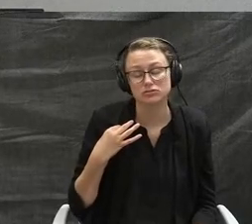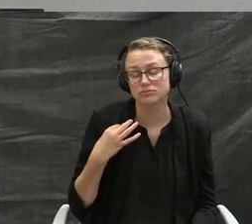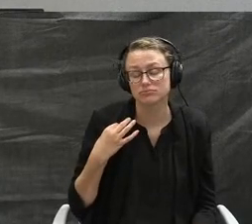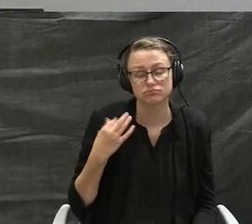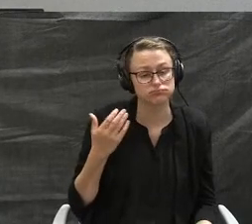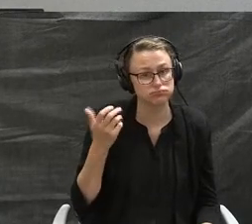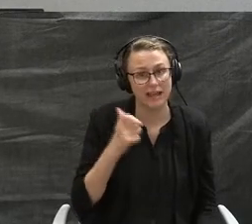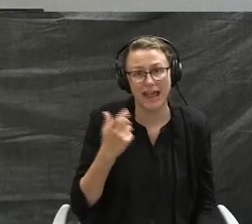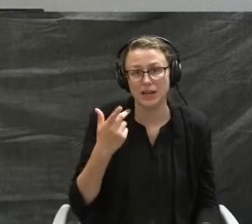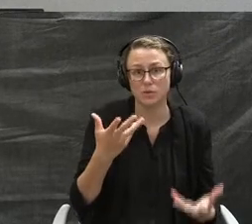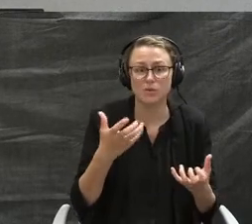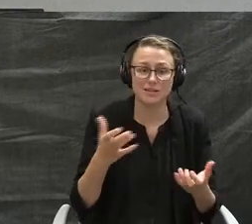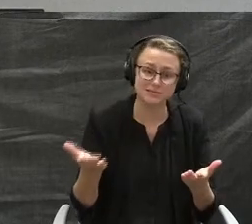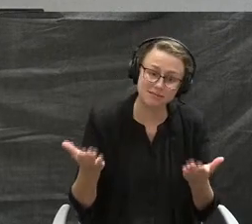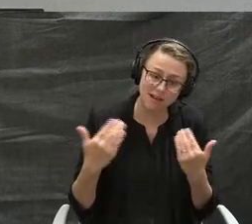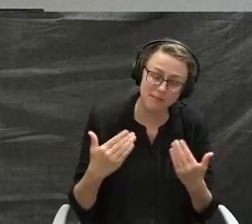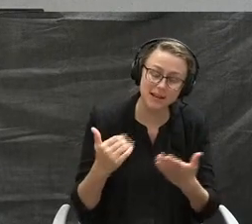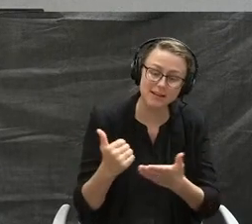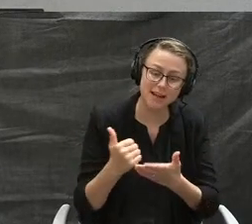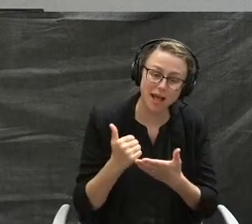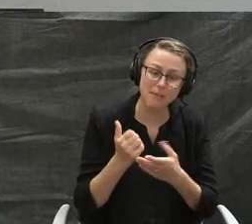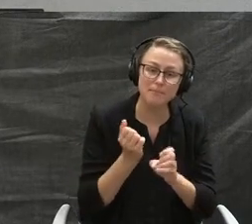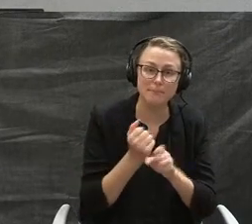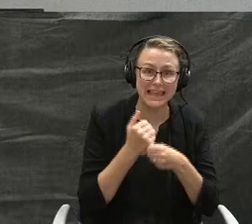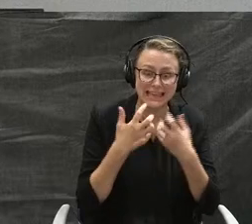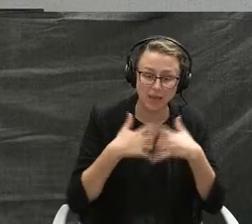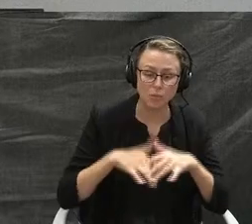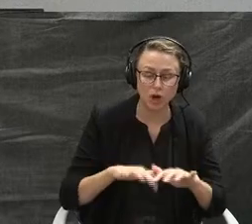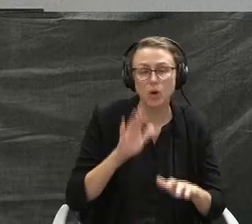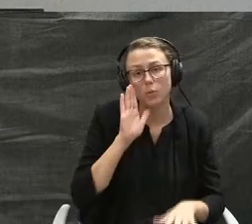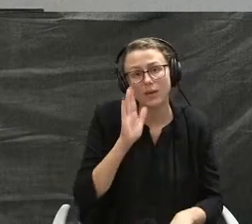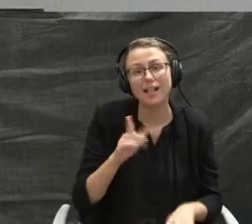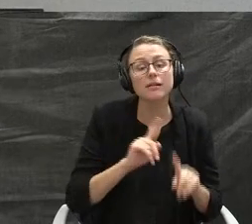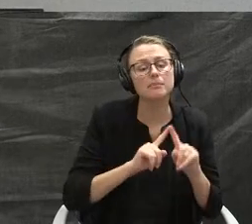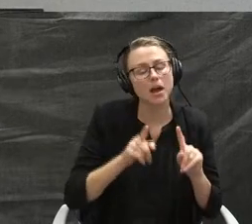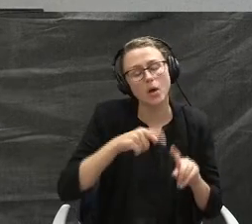of this work. But we're also going to be able to hire, you